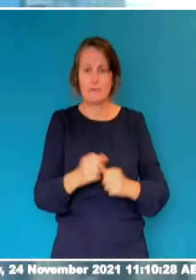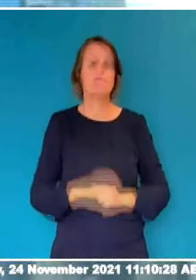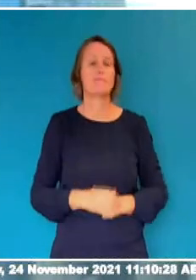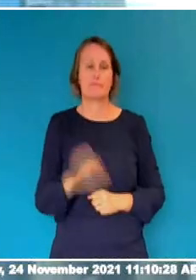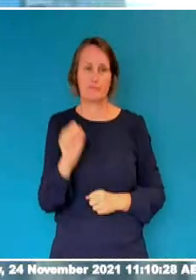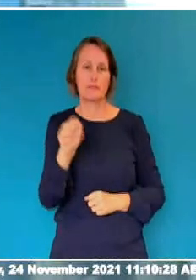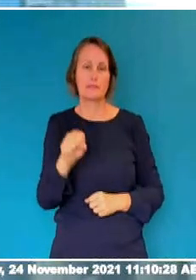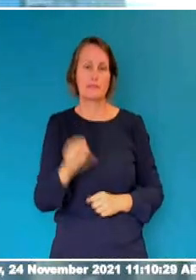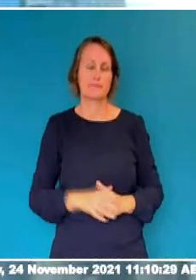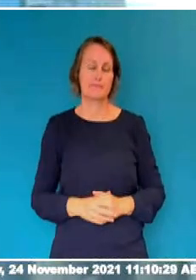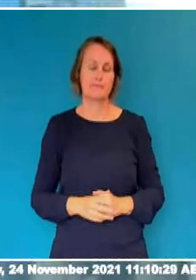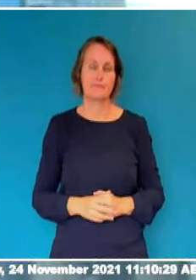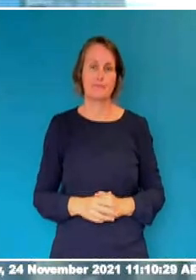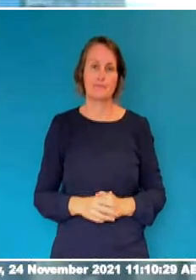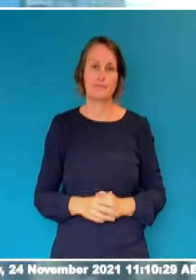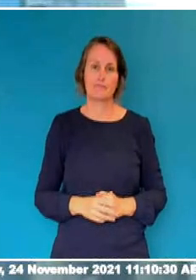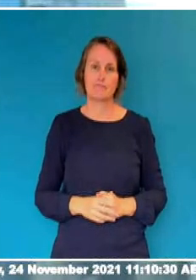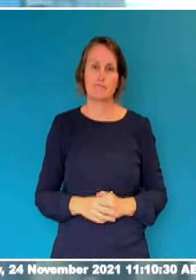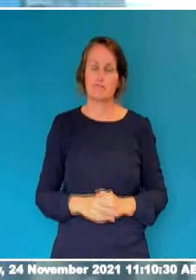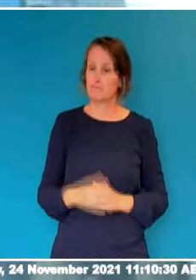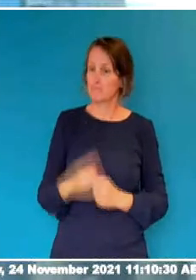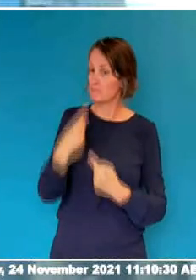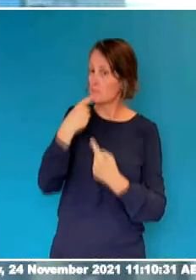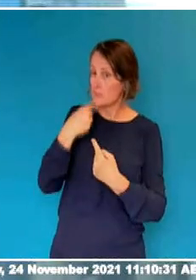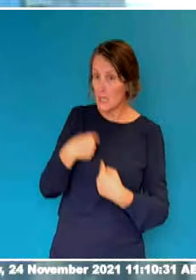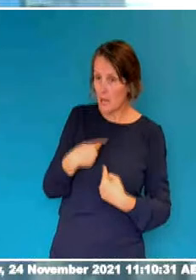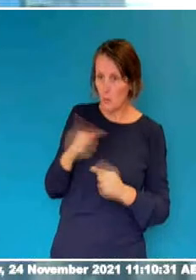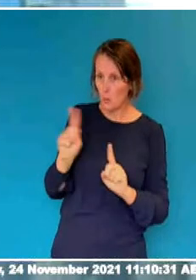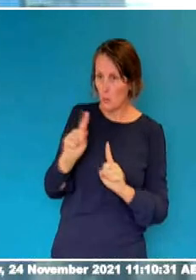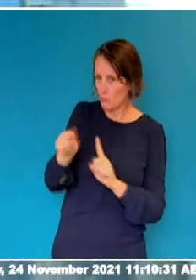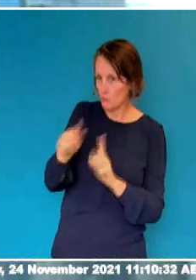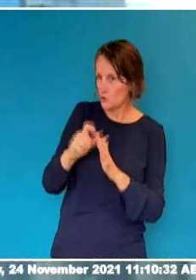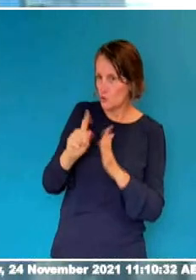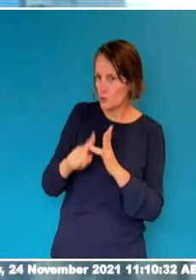Are you able to tell the Royal Commission what you are able to do in your